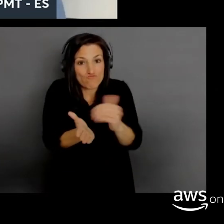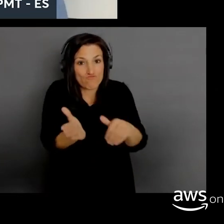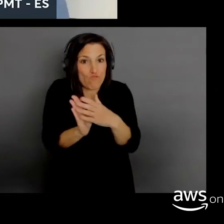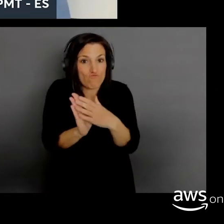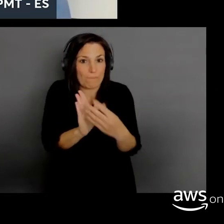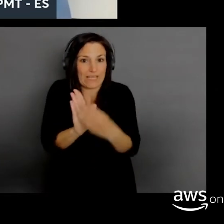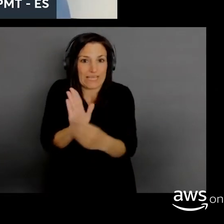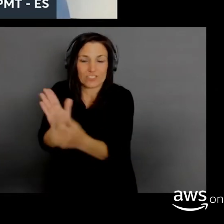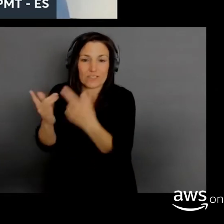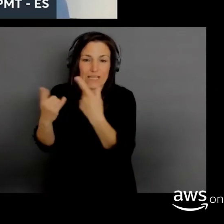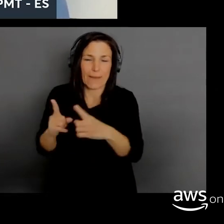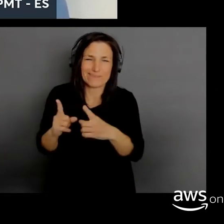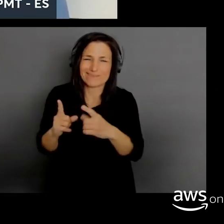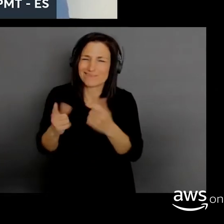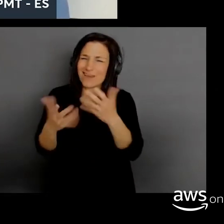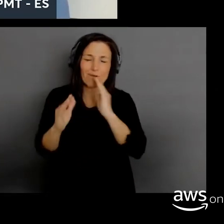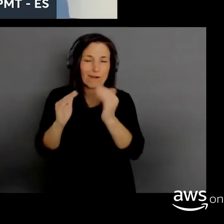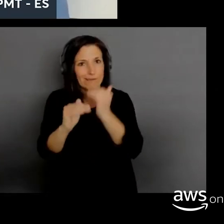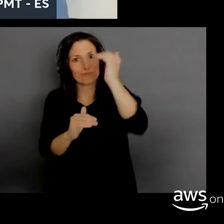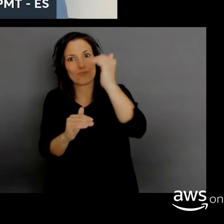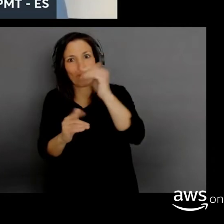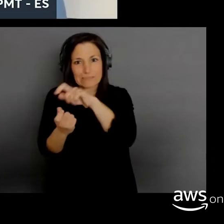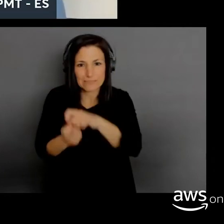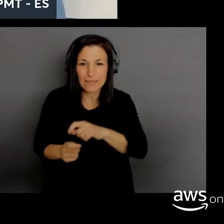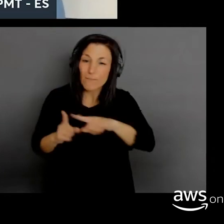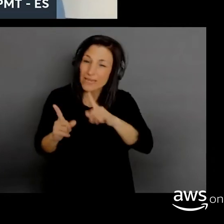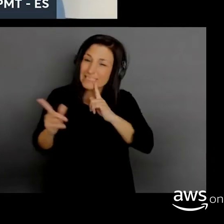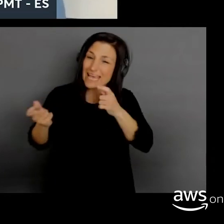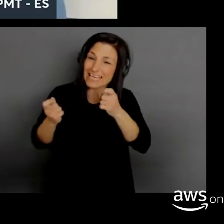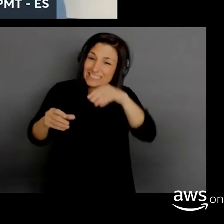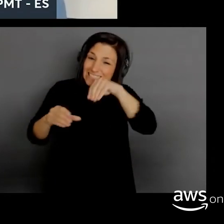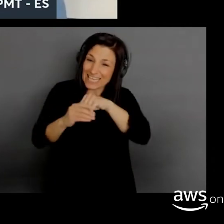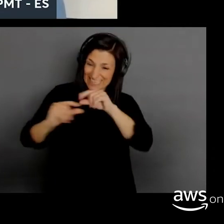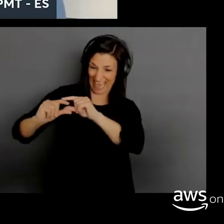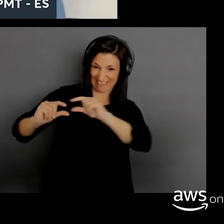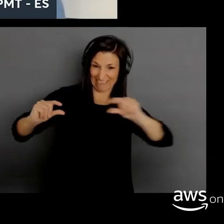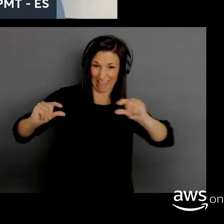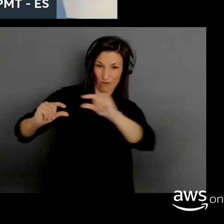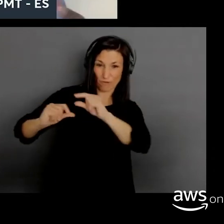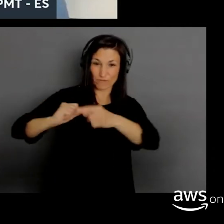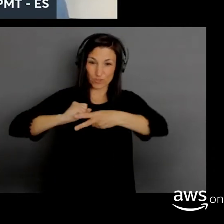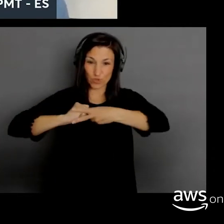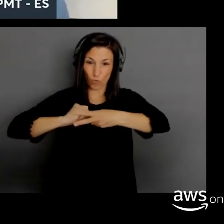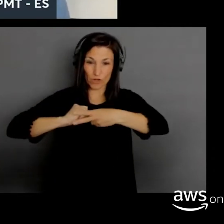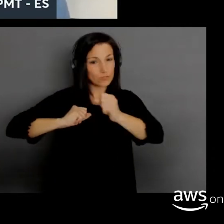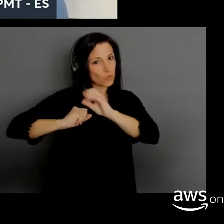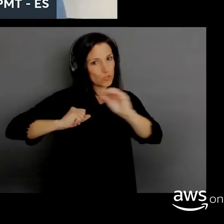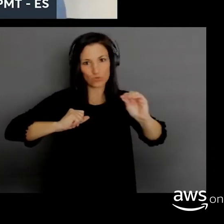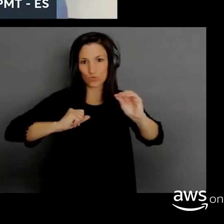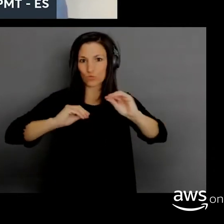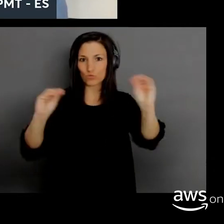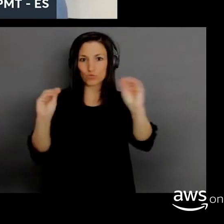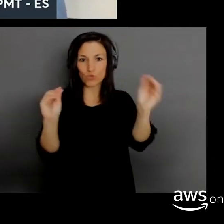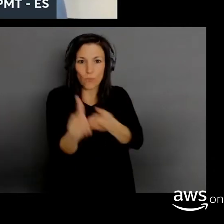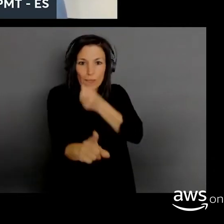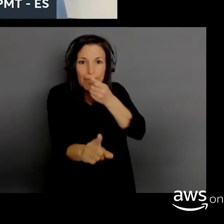is handled in the storage layer. So there's no impact to the workload running in your primary region.